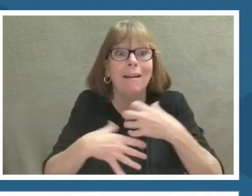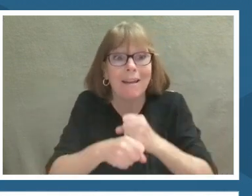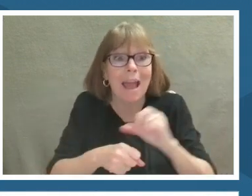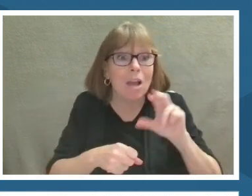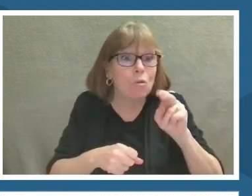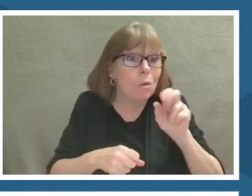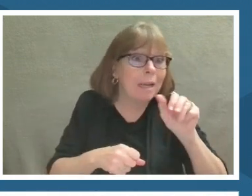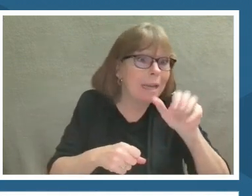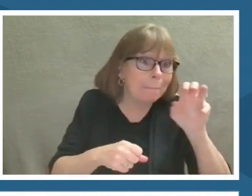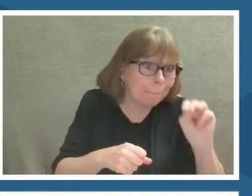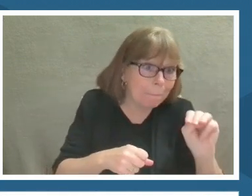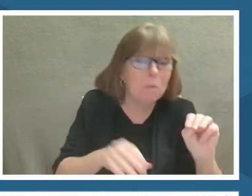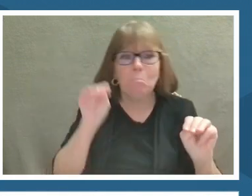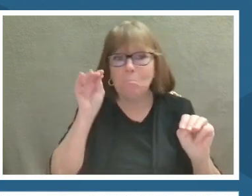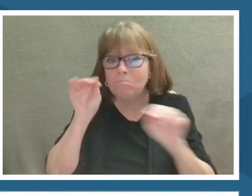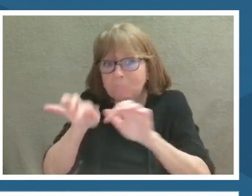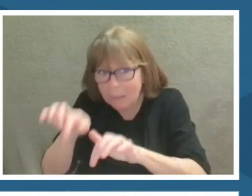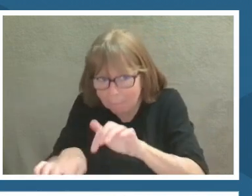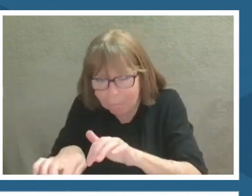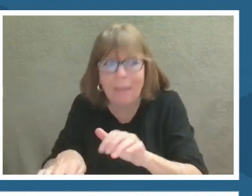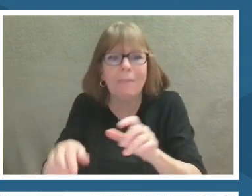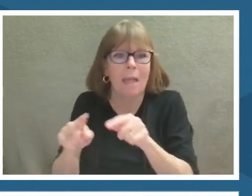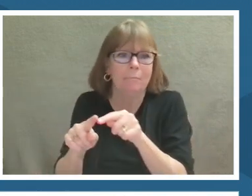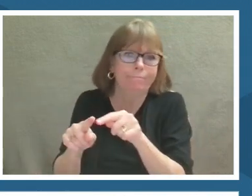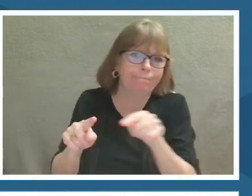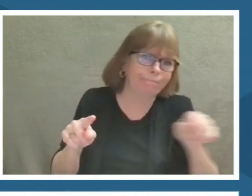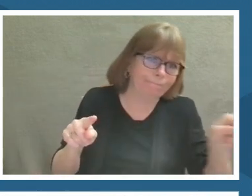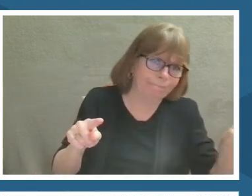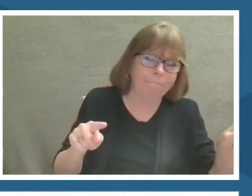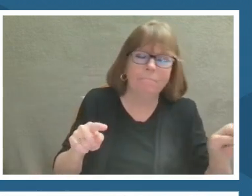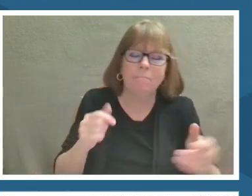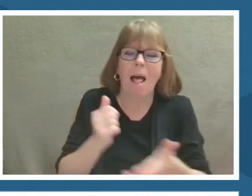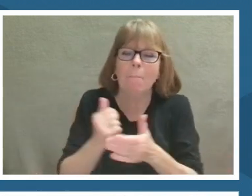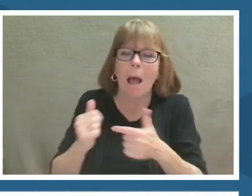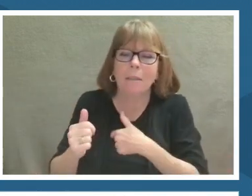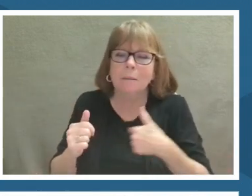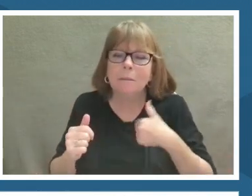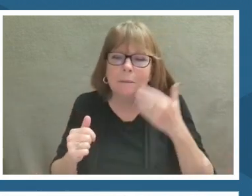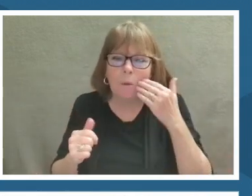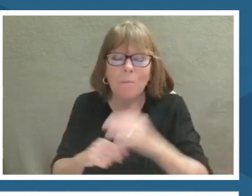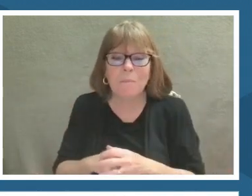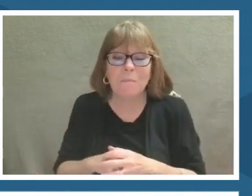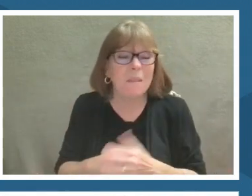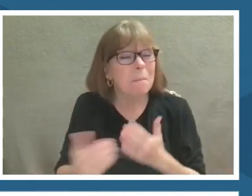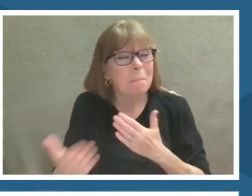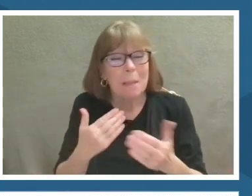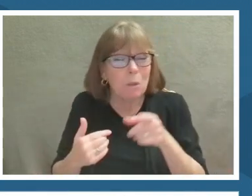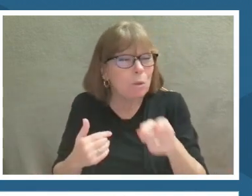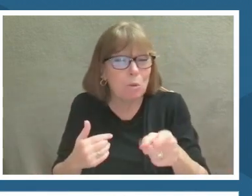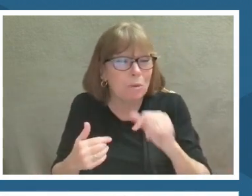so again take a look at these and maybe it's even if you're not using it now